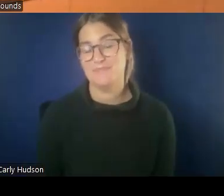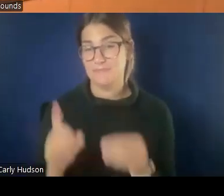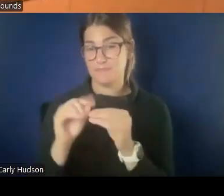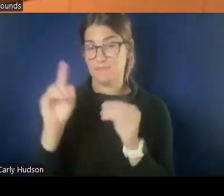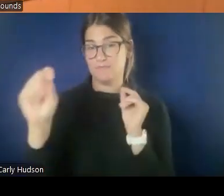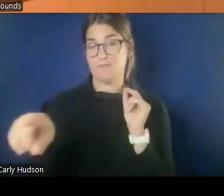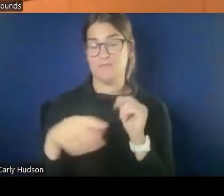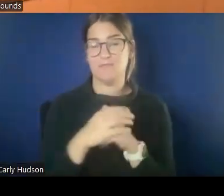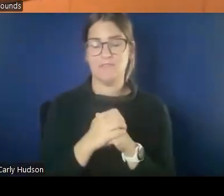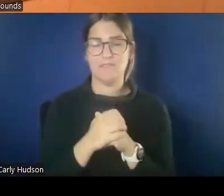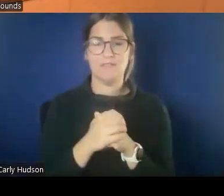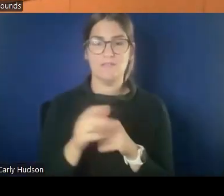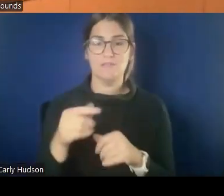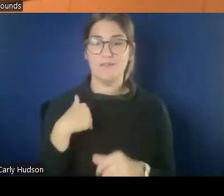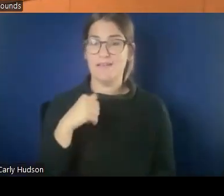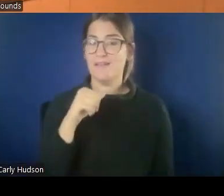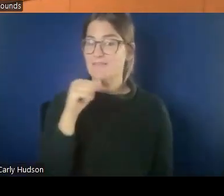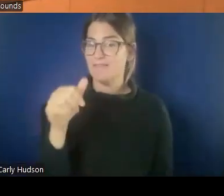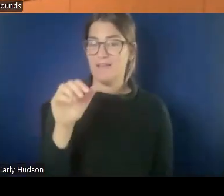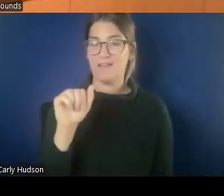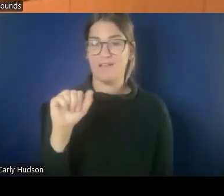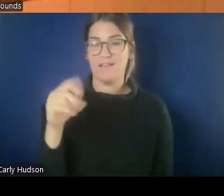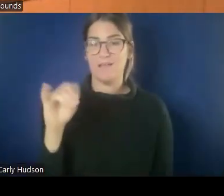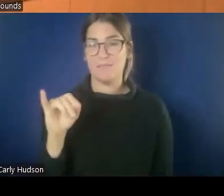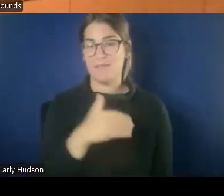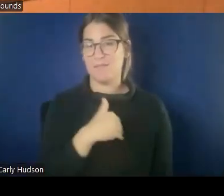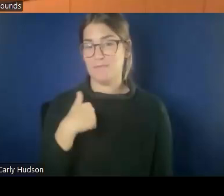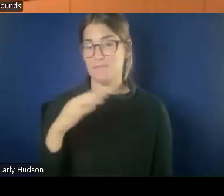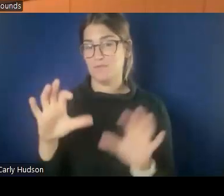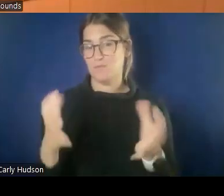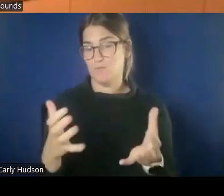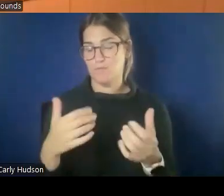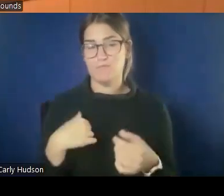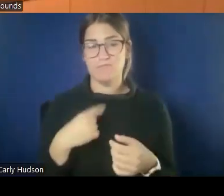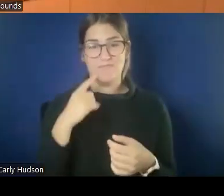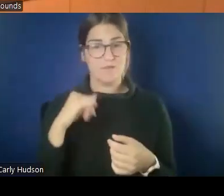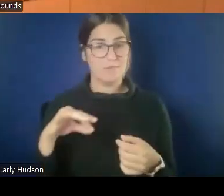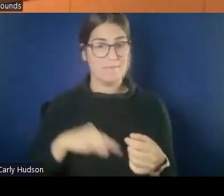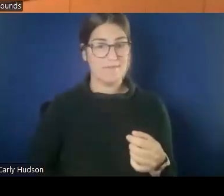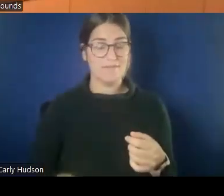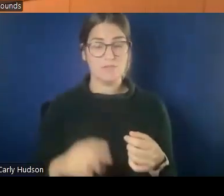you have non aapi members in your group do you think that would be beneficial for allyship or